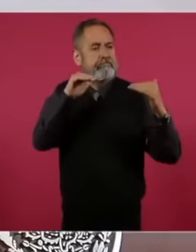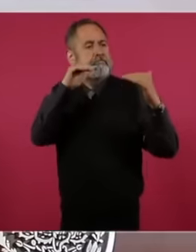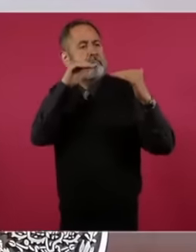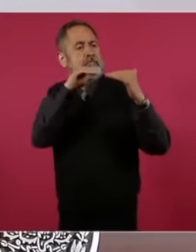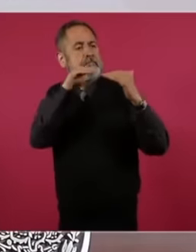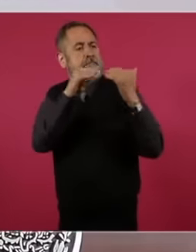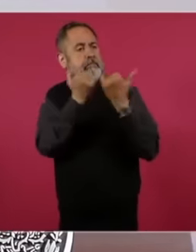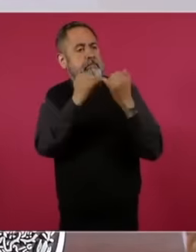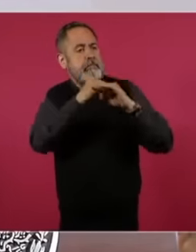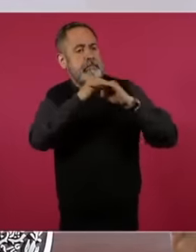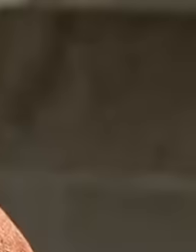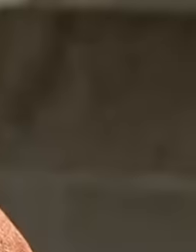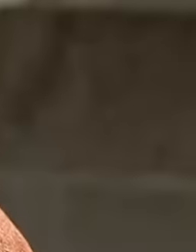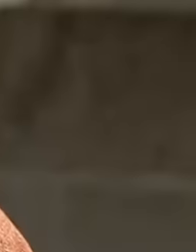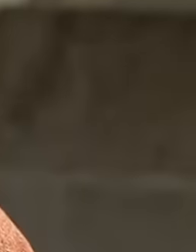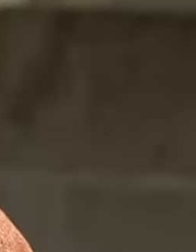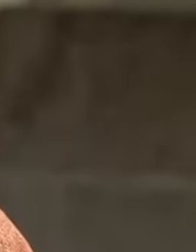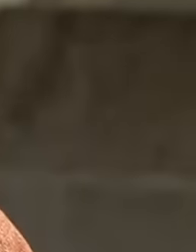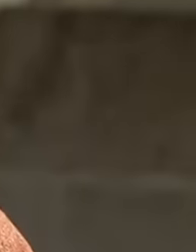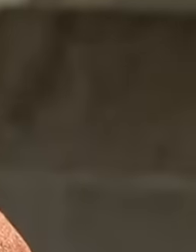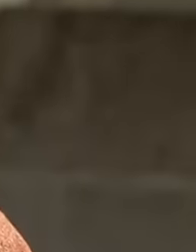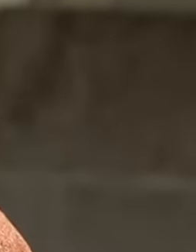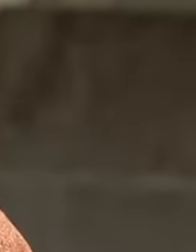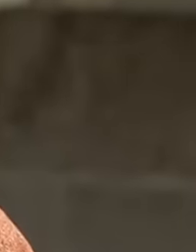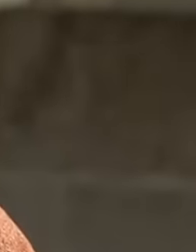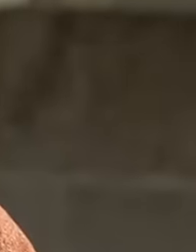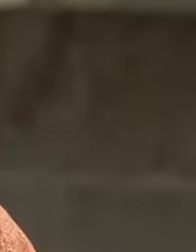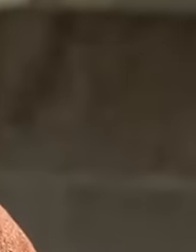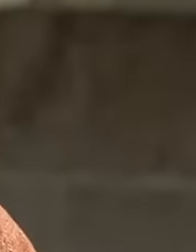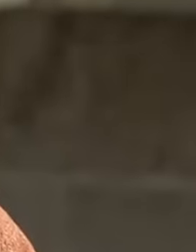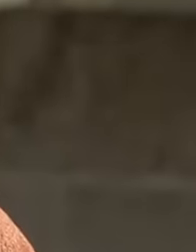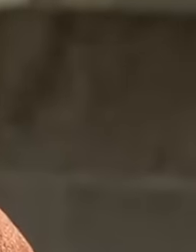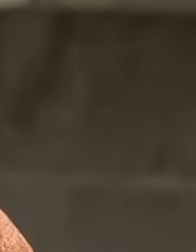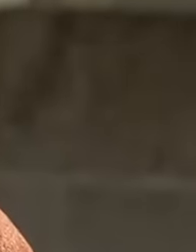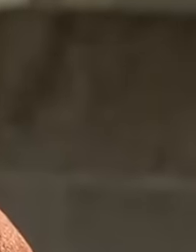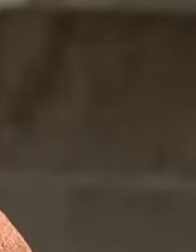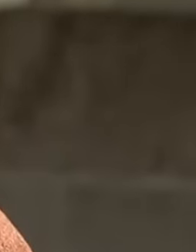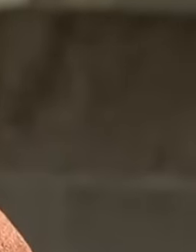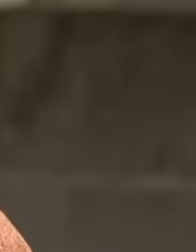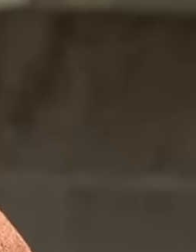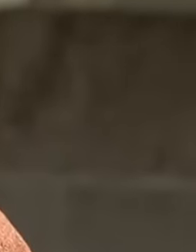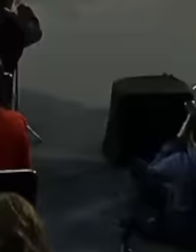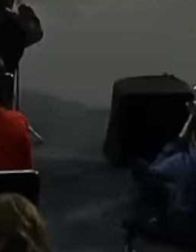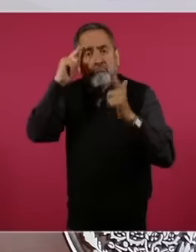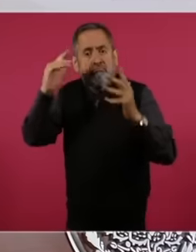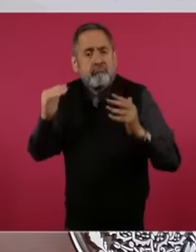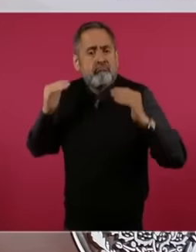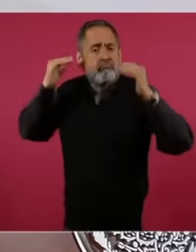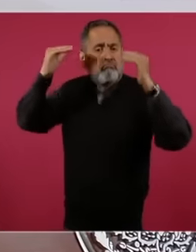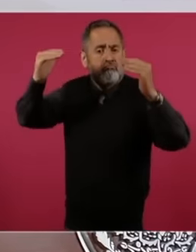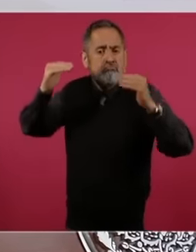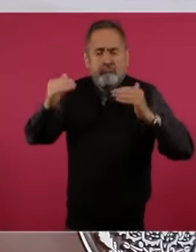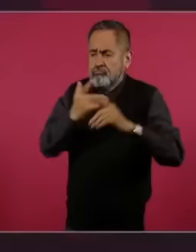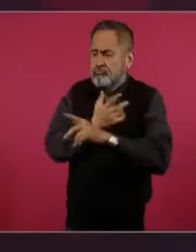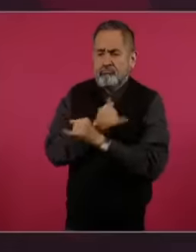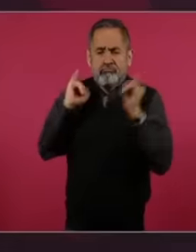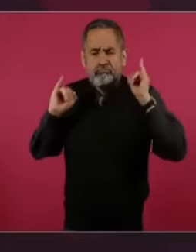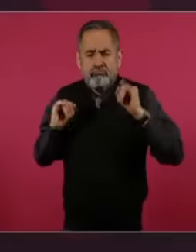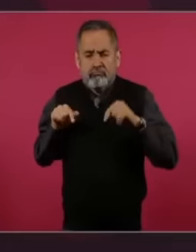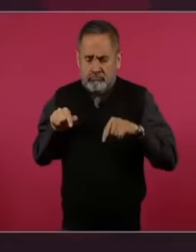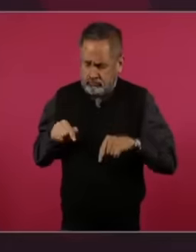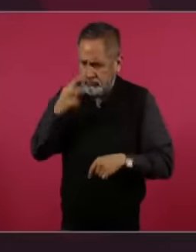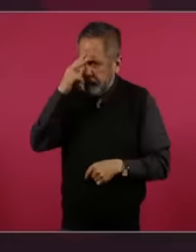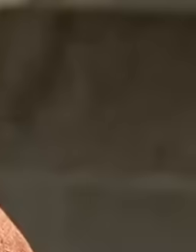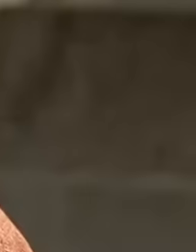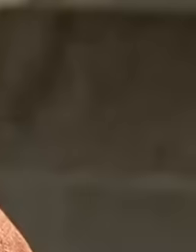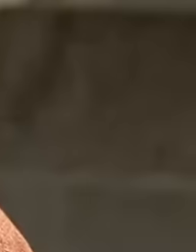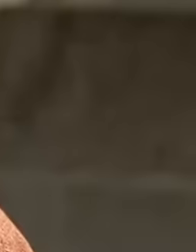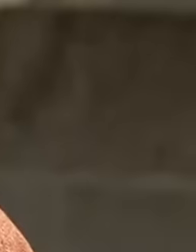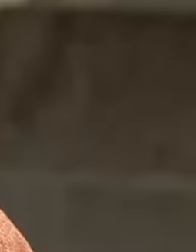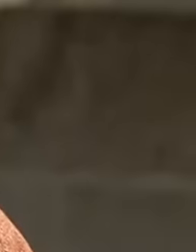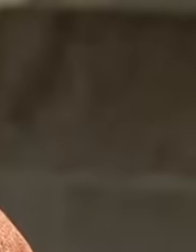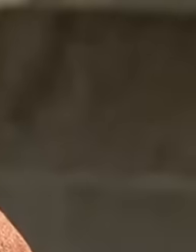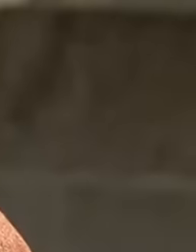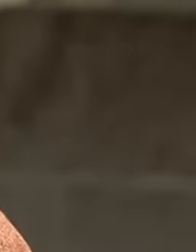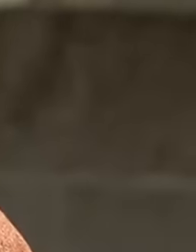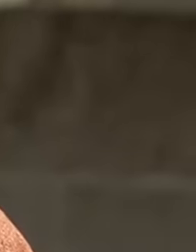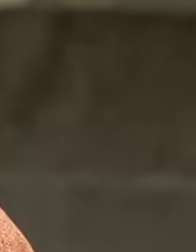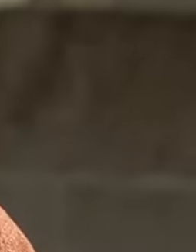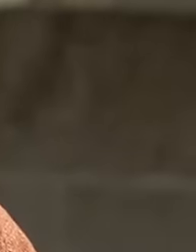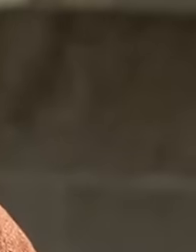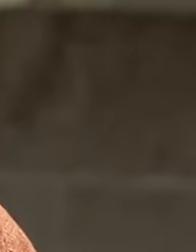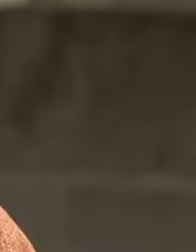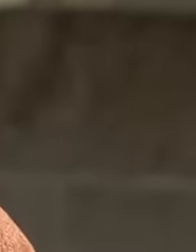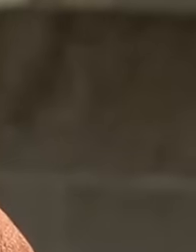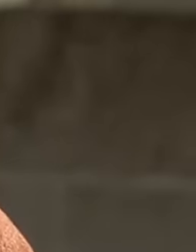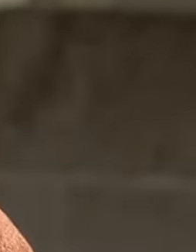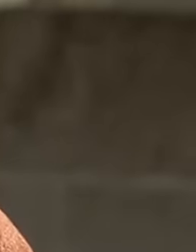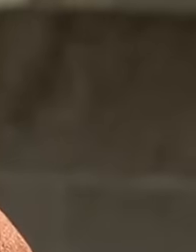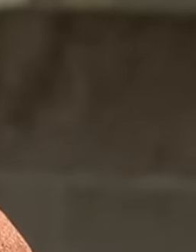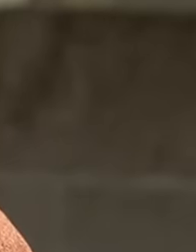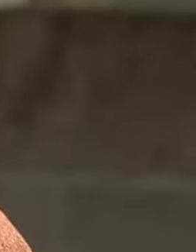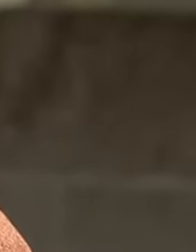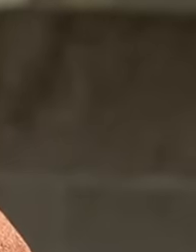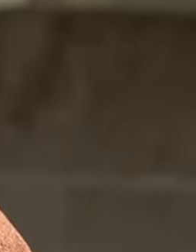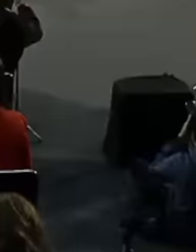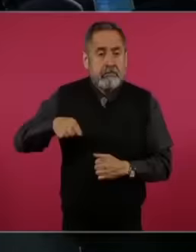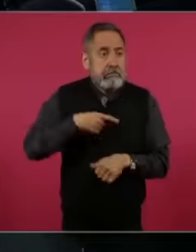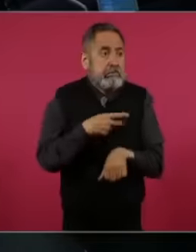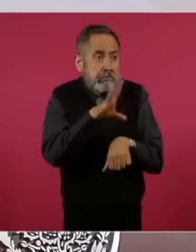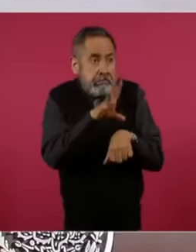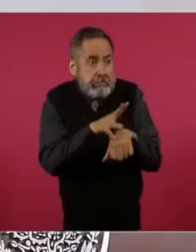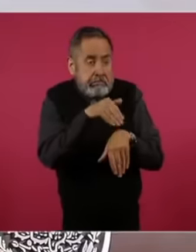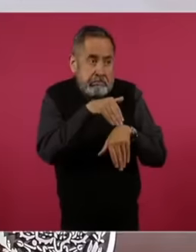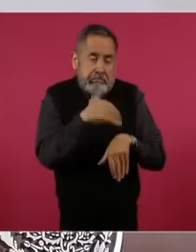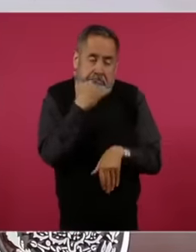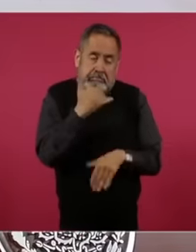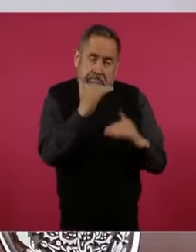equal footing Mexico is a free independent sovereign country and we do not allow subordination